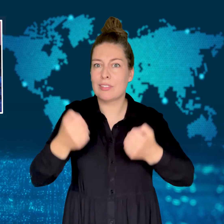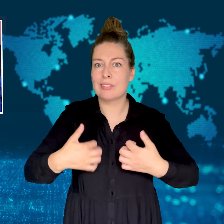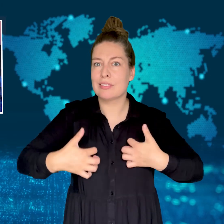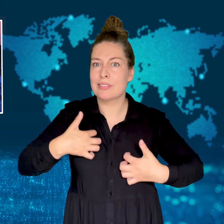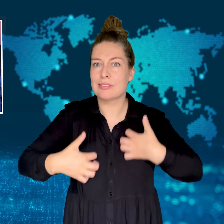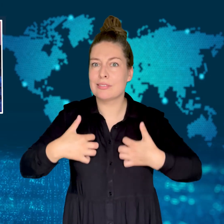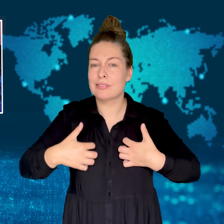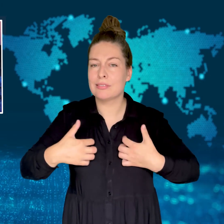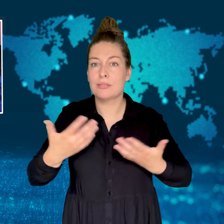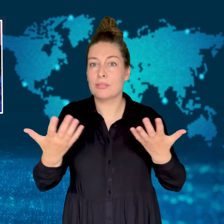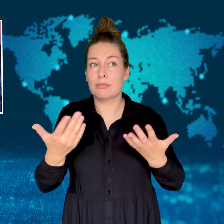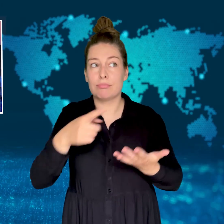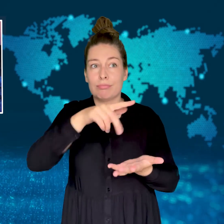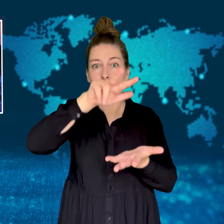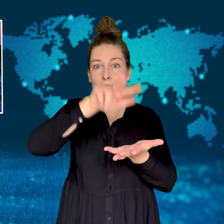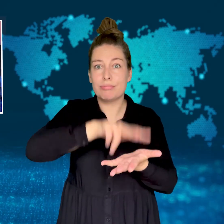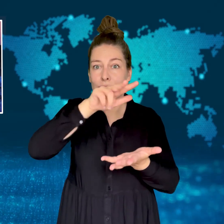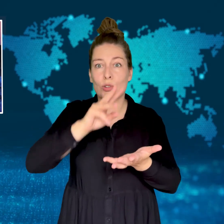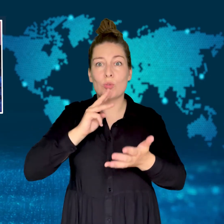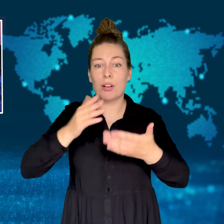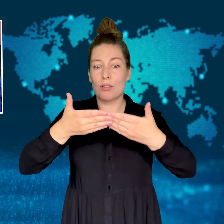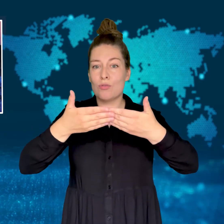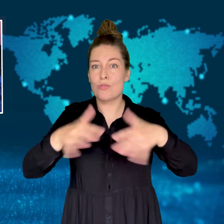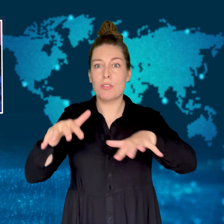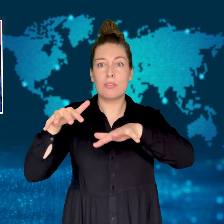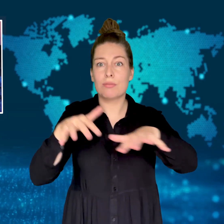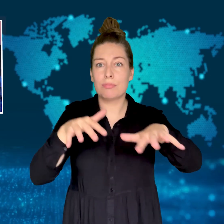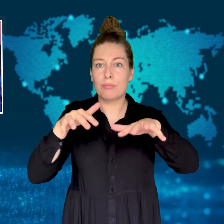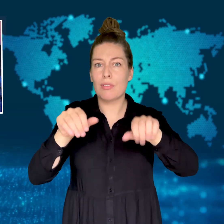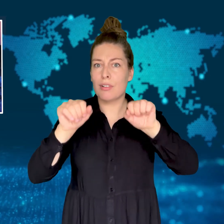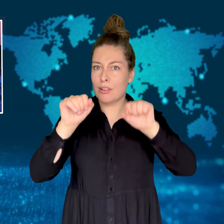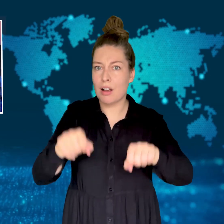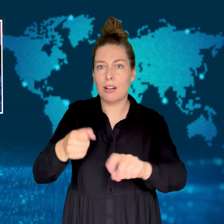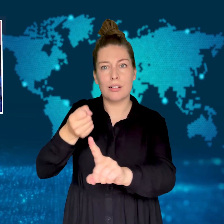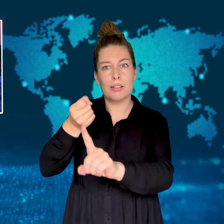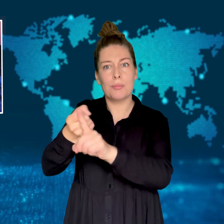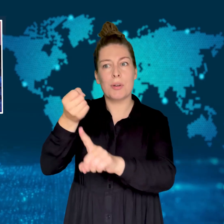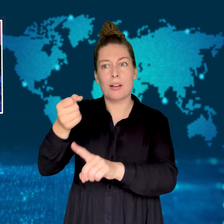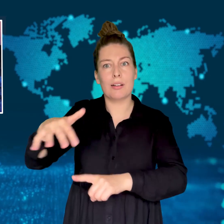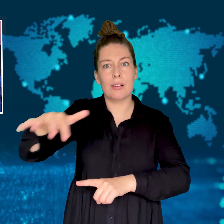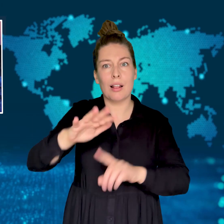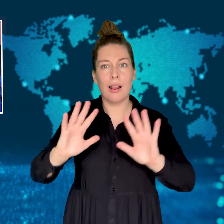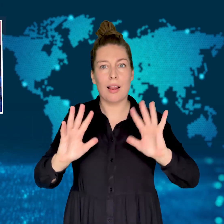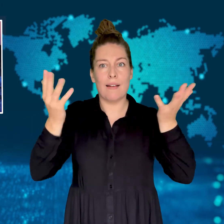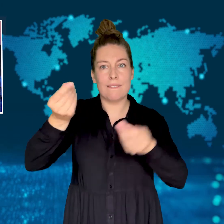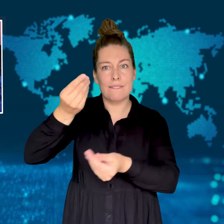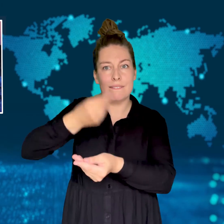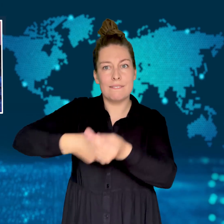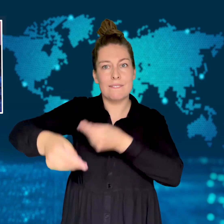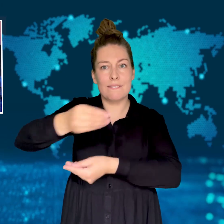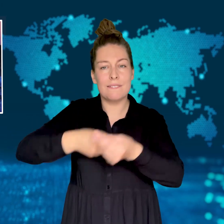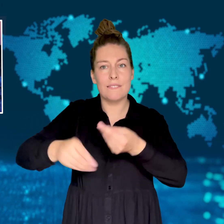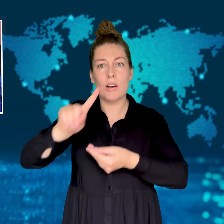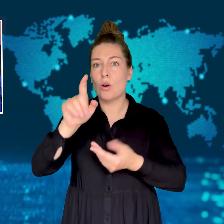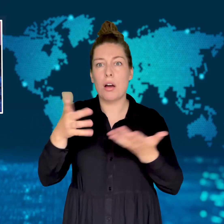Local fishermen are concerned that their livelihood will be